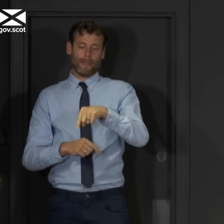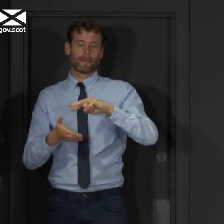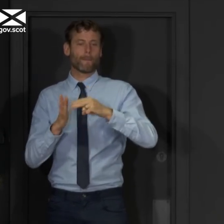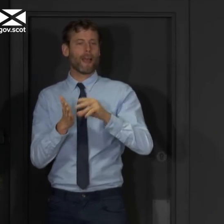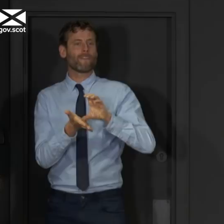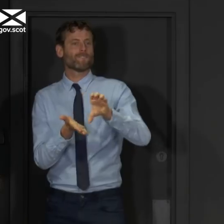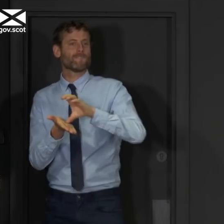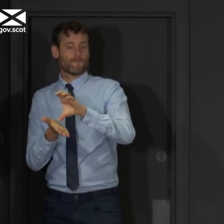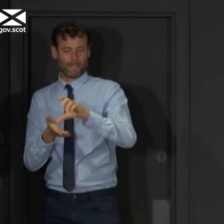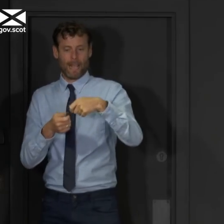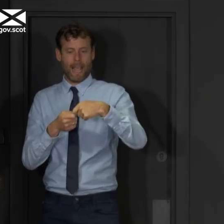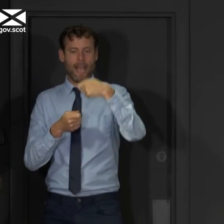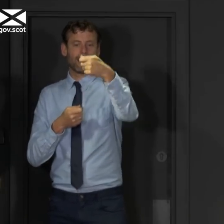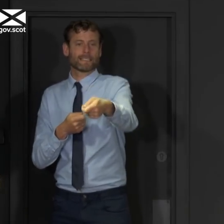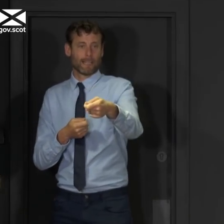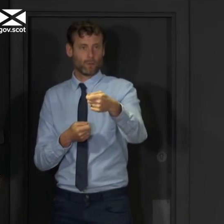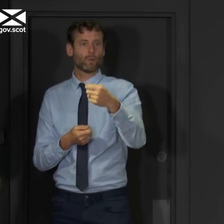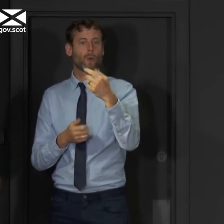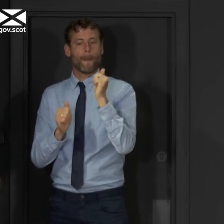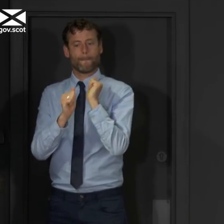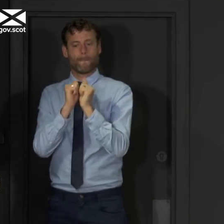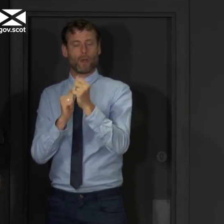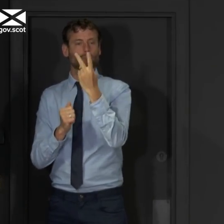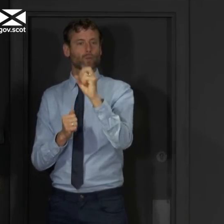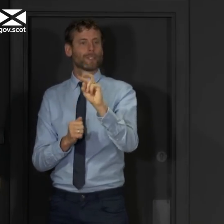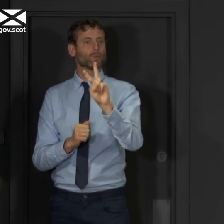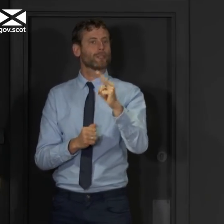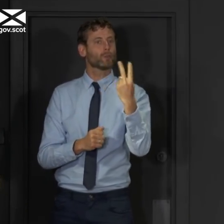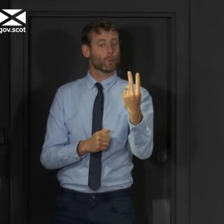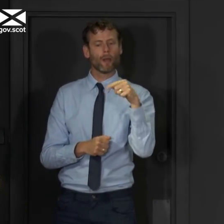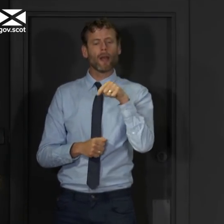up to 15% of the cost of buying a new-build home, and recovers its share of the funding